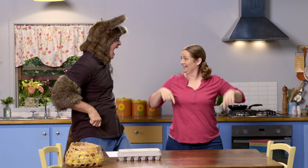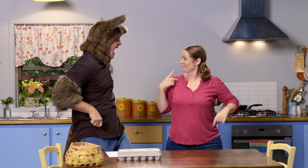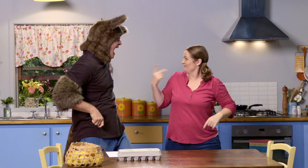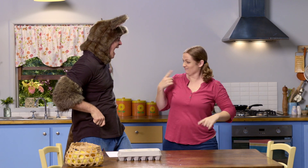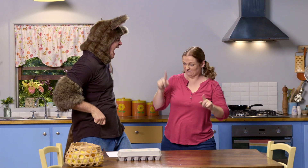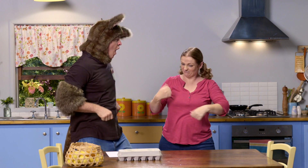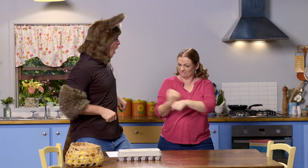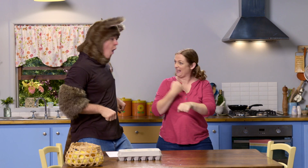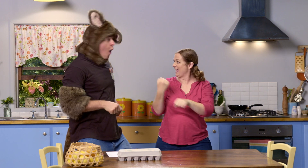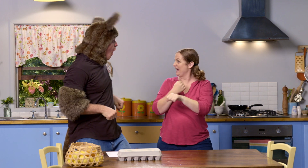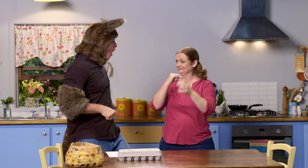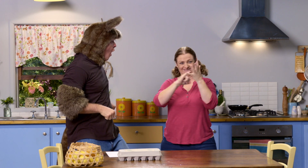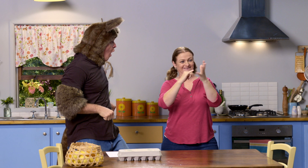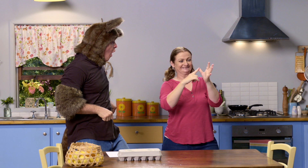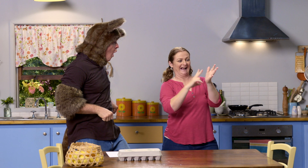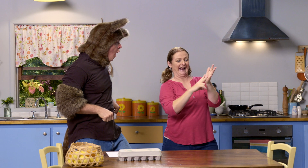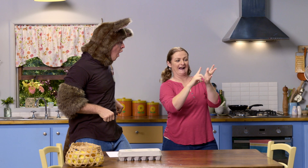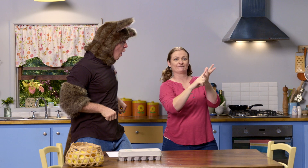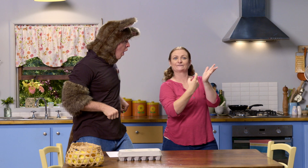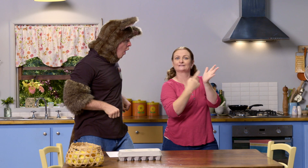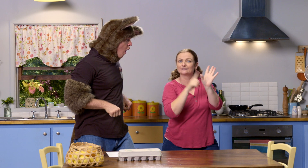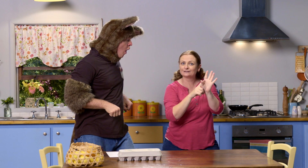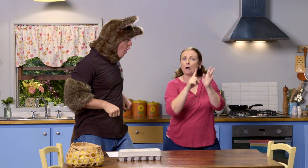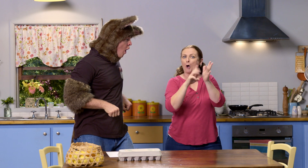Well, why don't we make a savoury omelette?